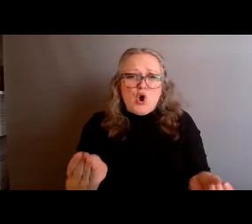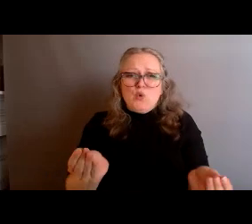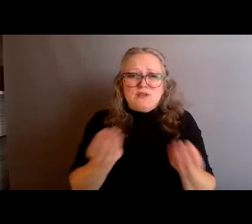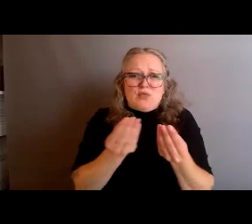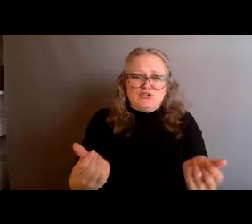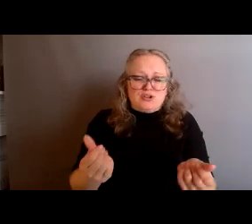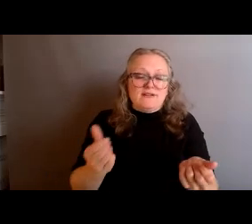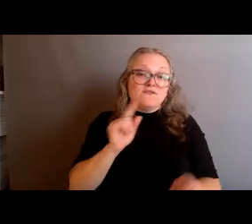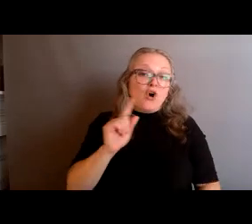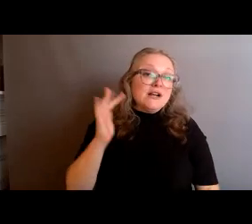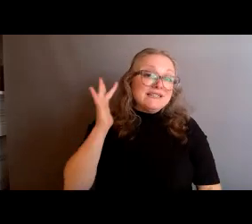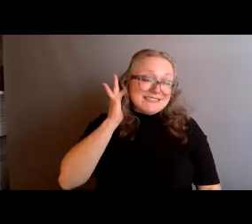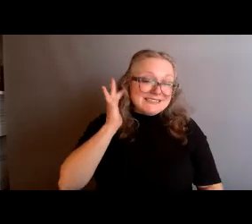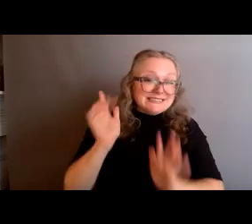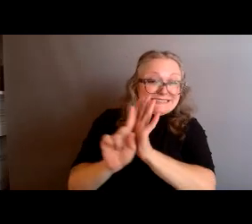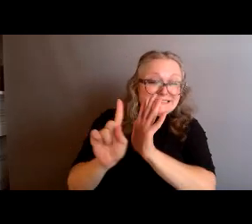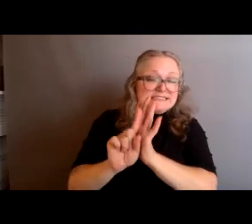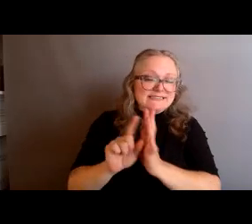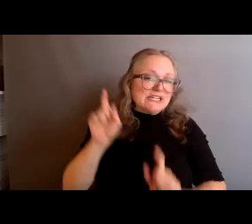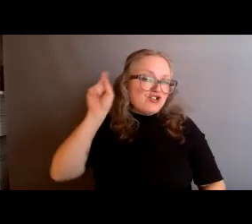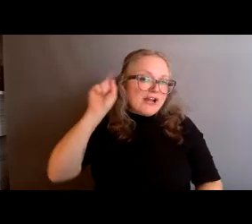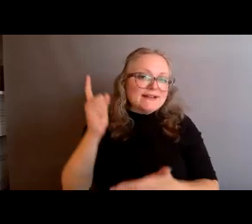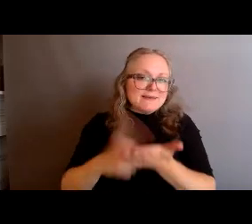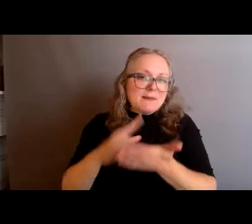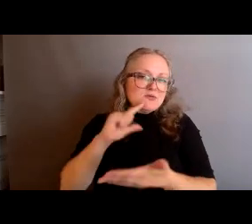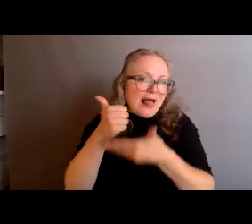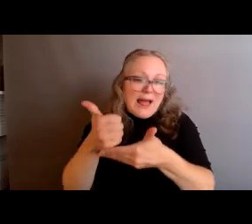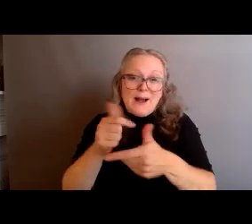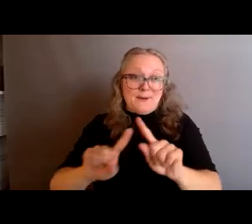But yeah, that's that's pretty much it. Not much you can do now look.